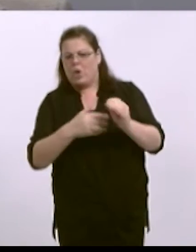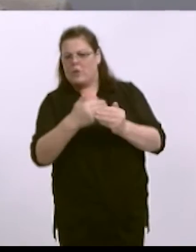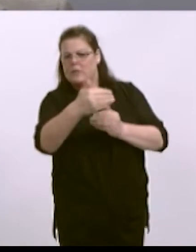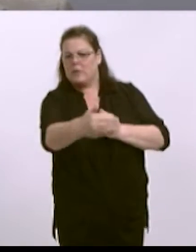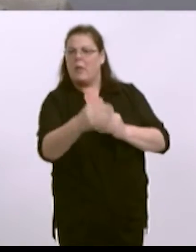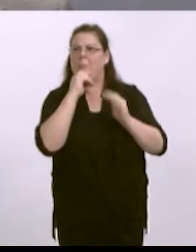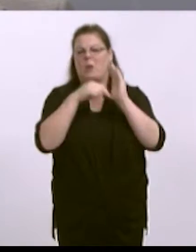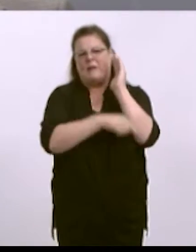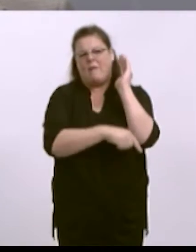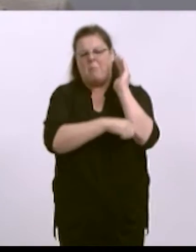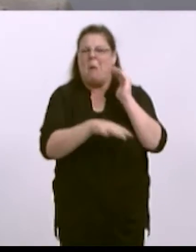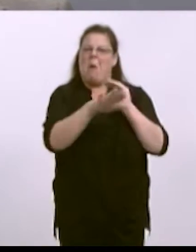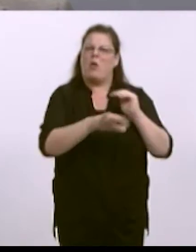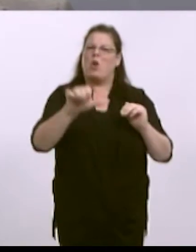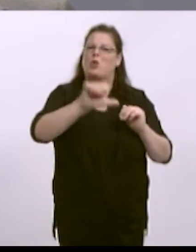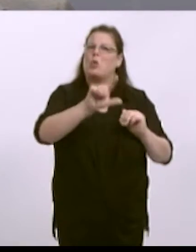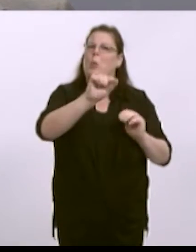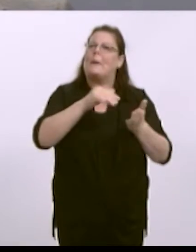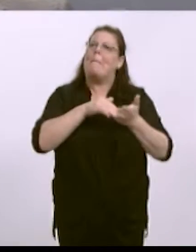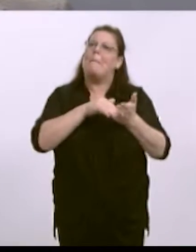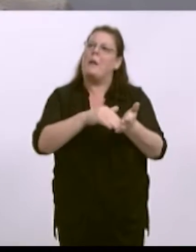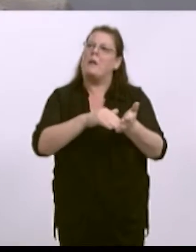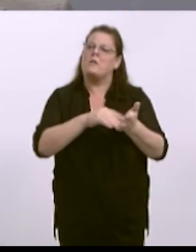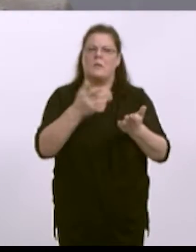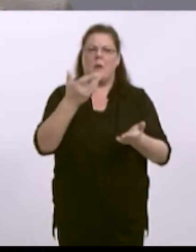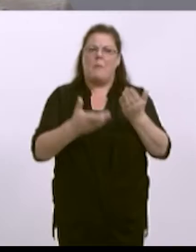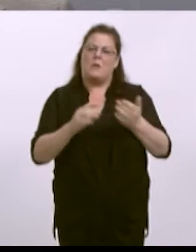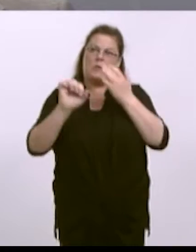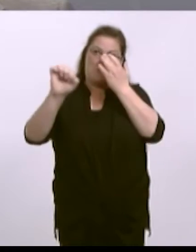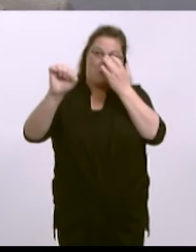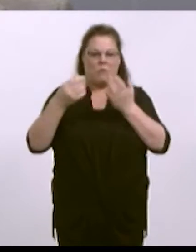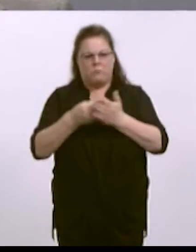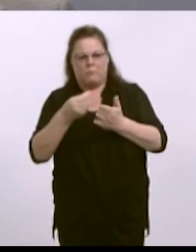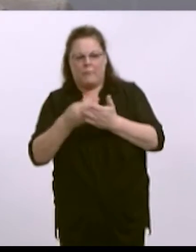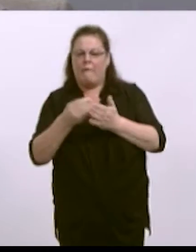of about £120 million over what you costed for your manifesto. Do you recognise the figures